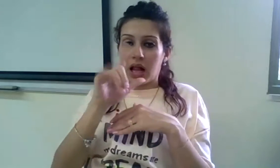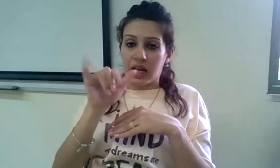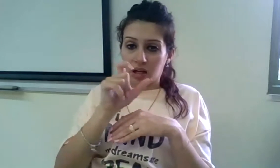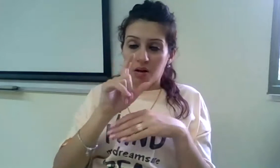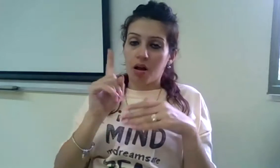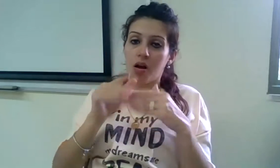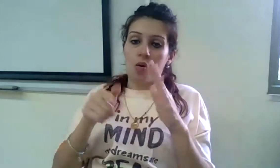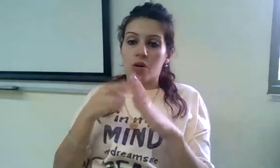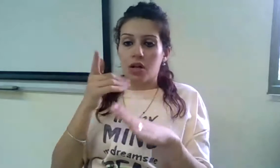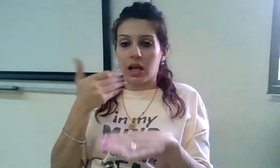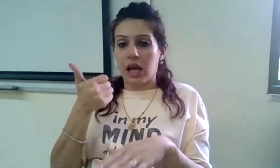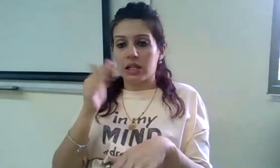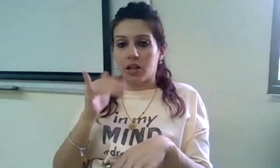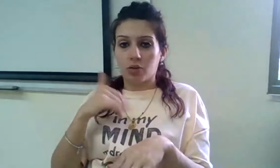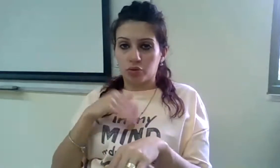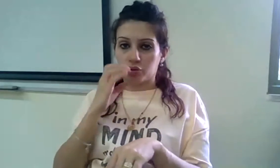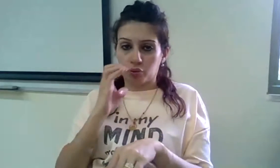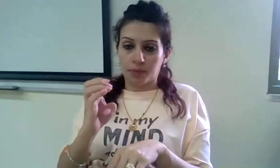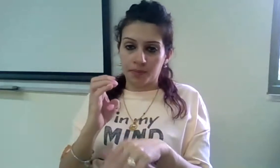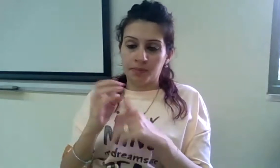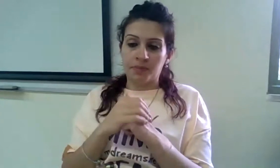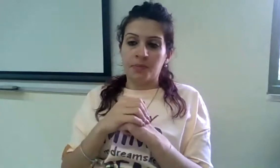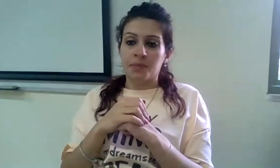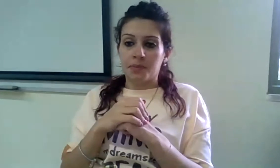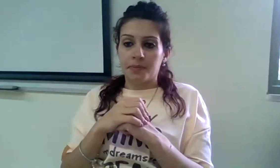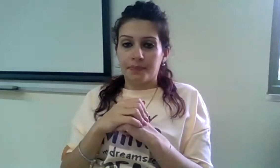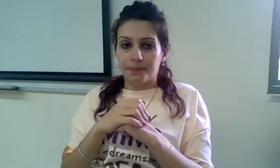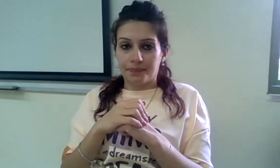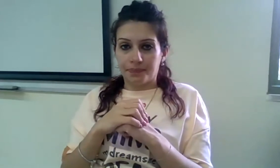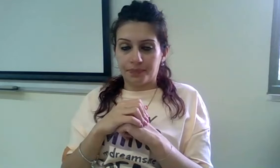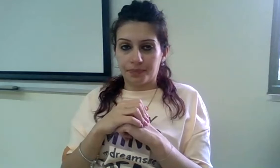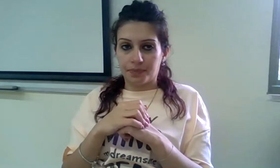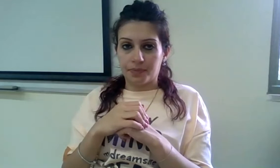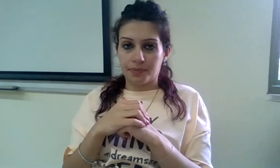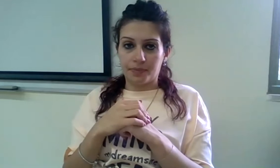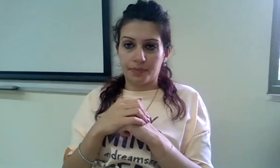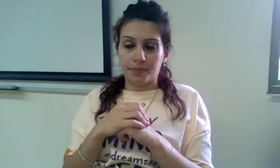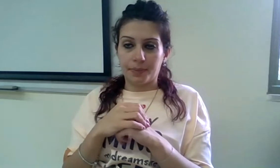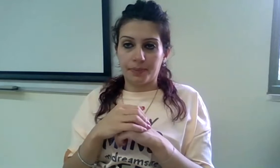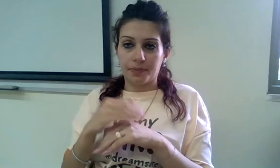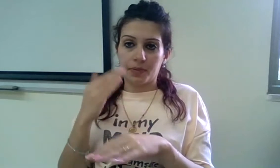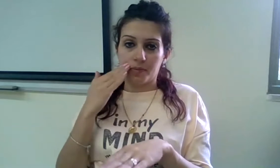of the best examples is an outcome of the big research project called 'Include Ed',